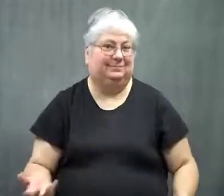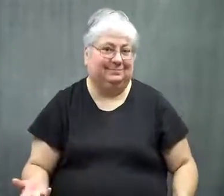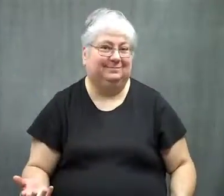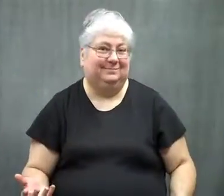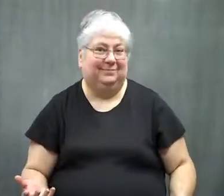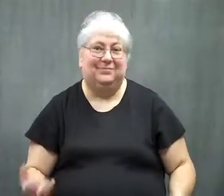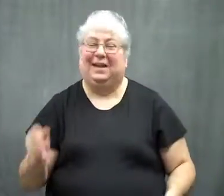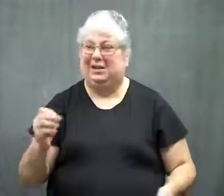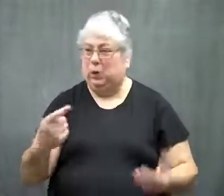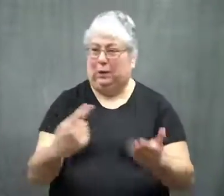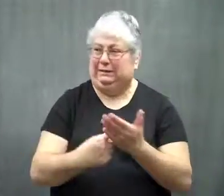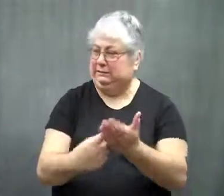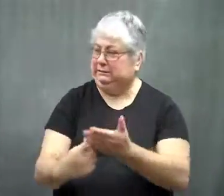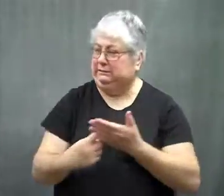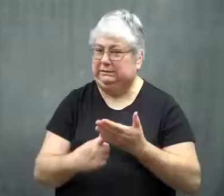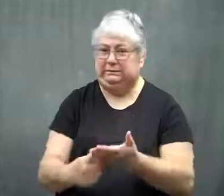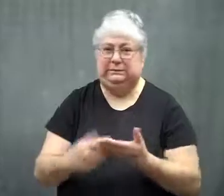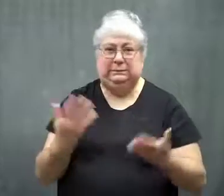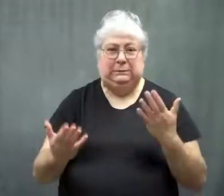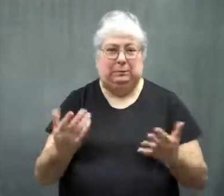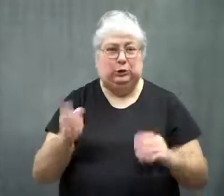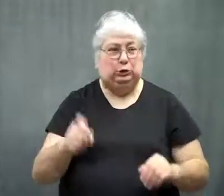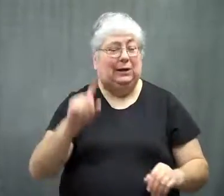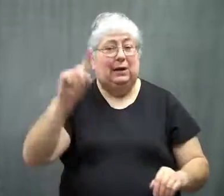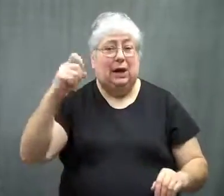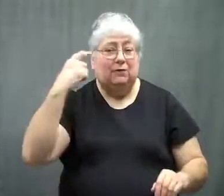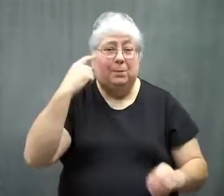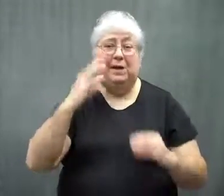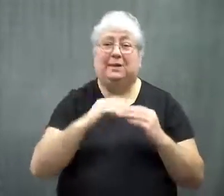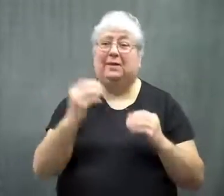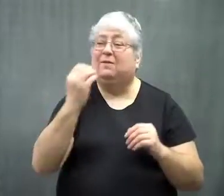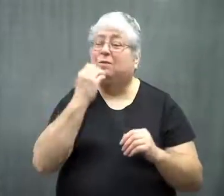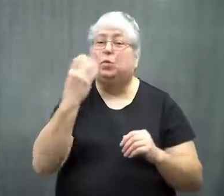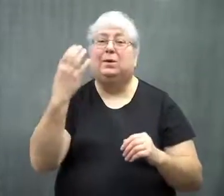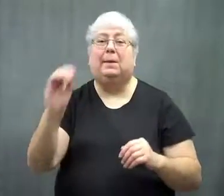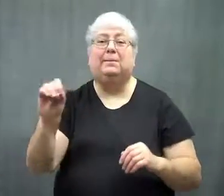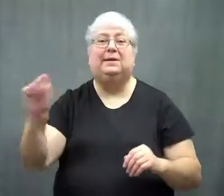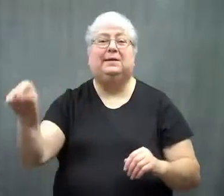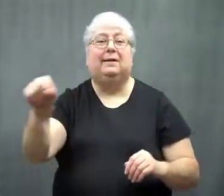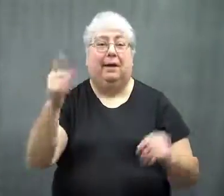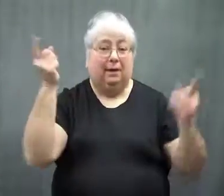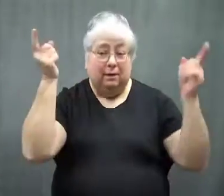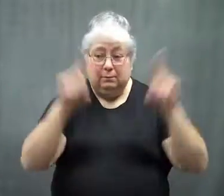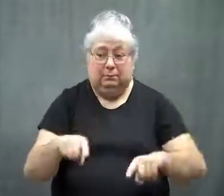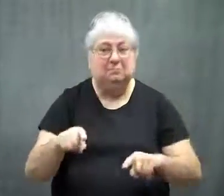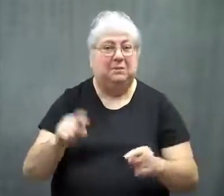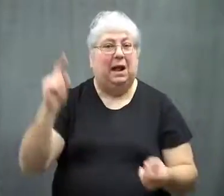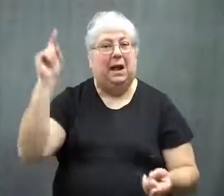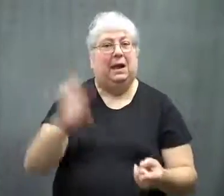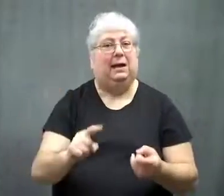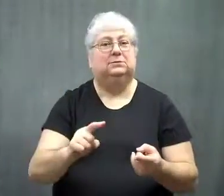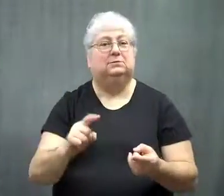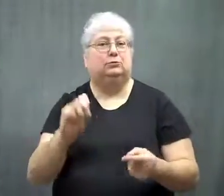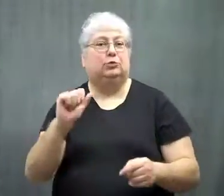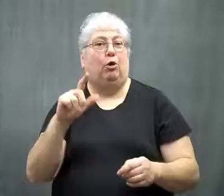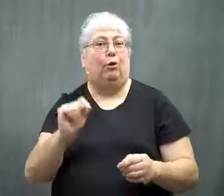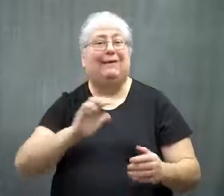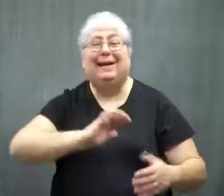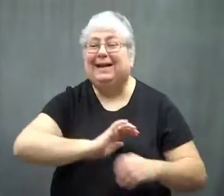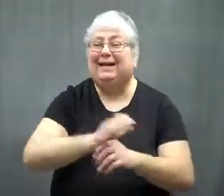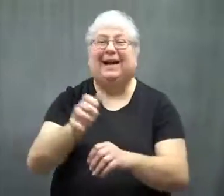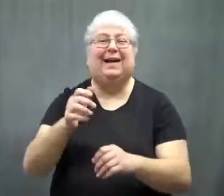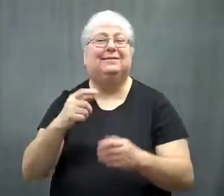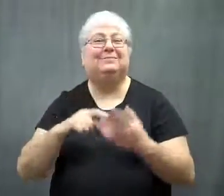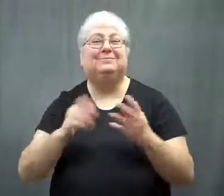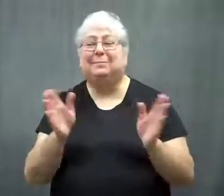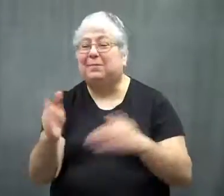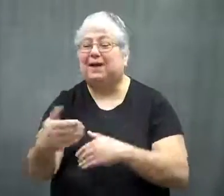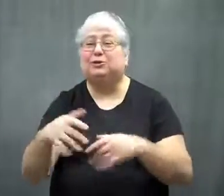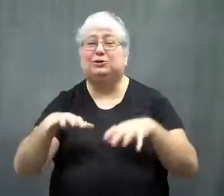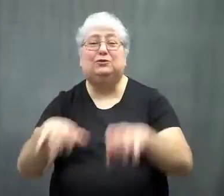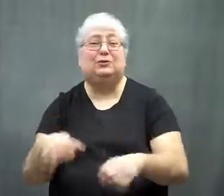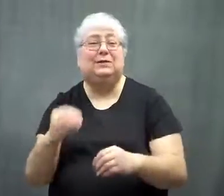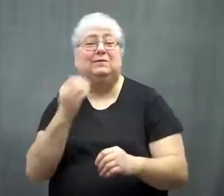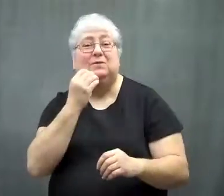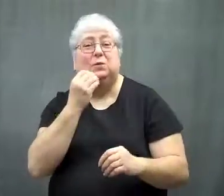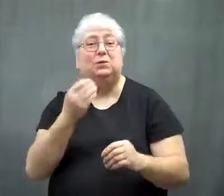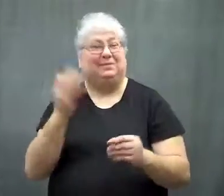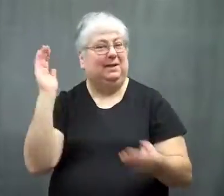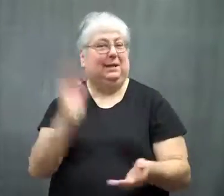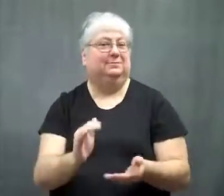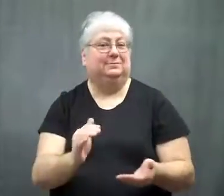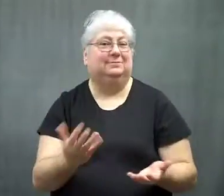There's talk of the government and food companies cooperating to reduce salt